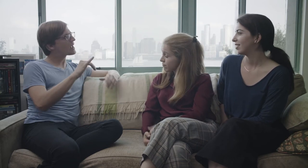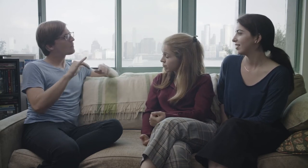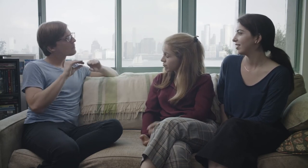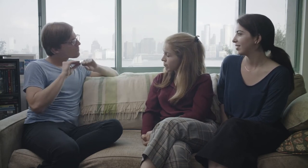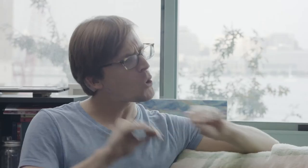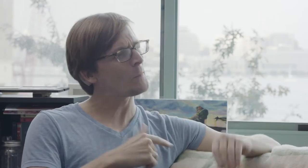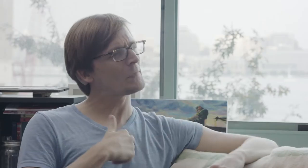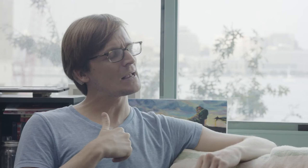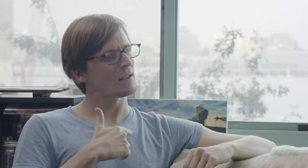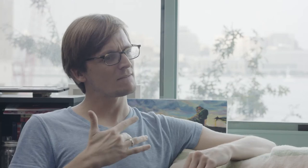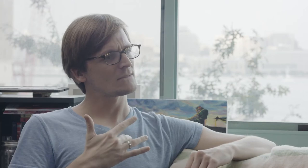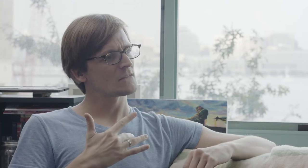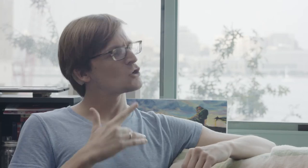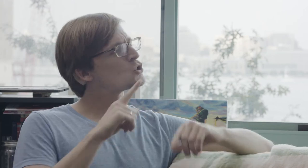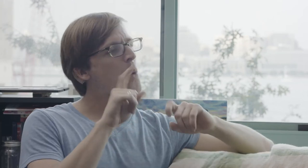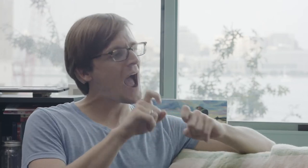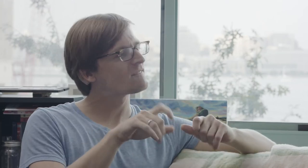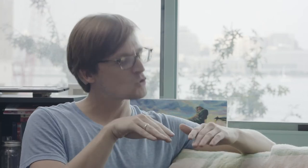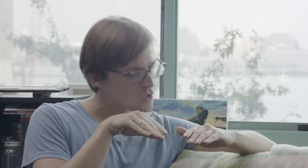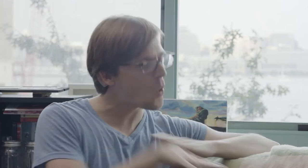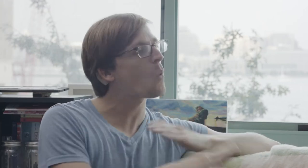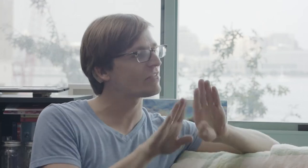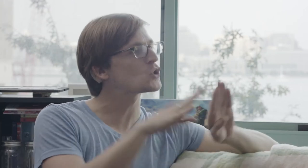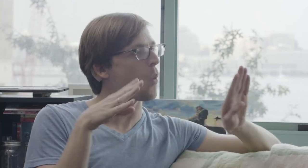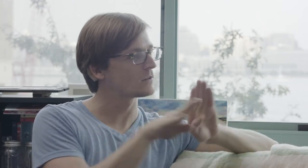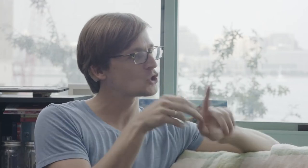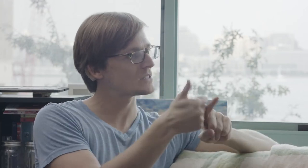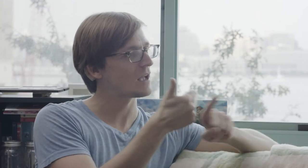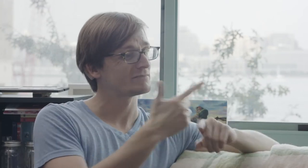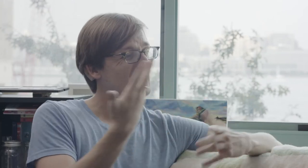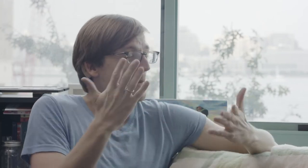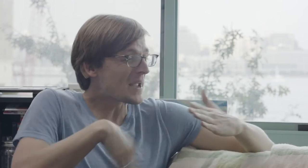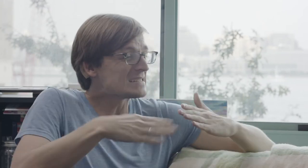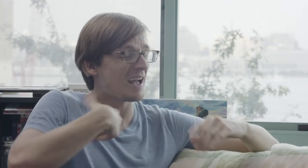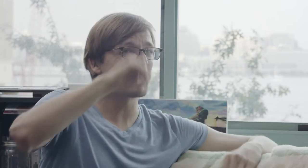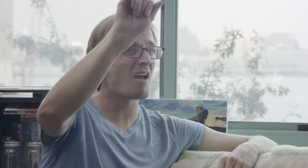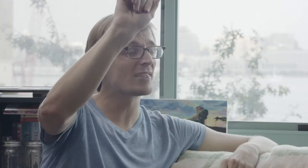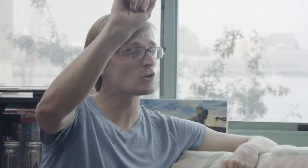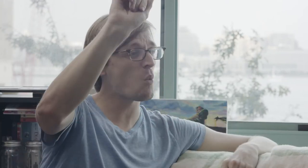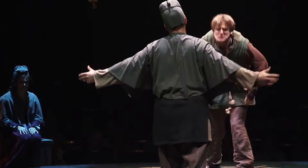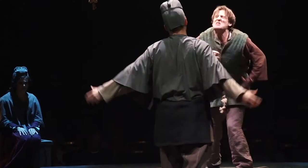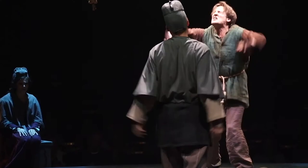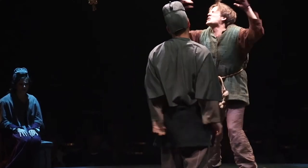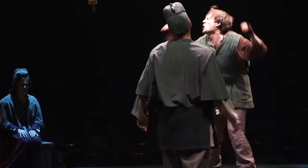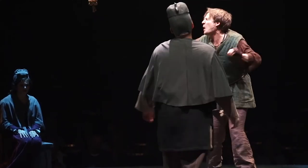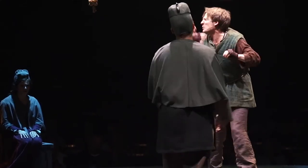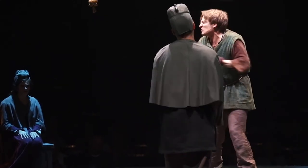And that put me in a weird place, 'cause sometimes you have to go knocking on the door yourself.